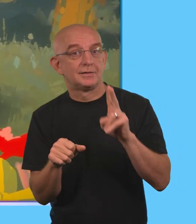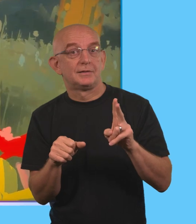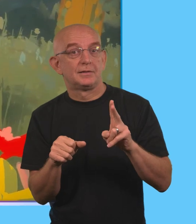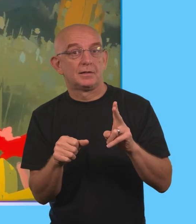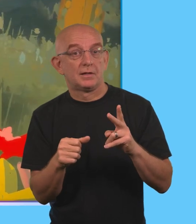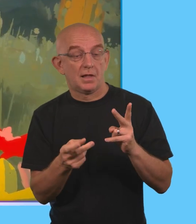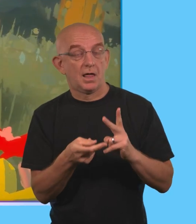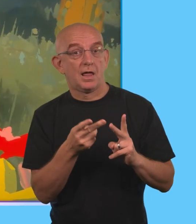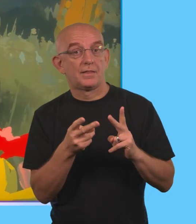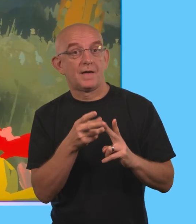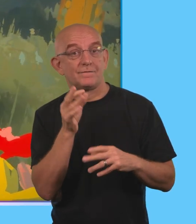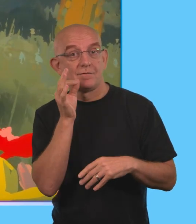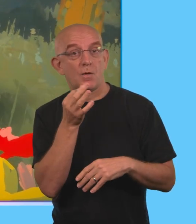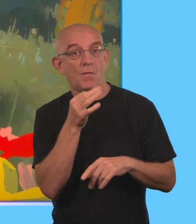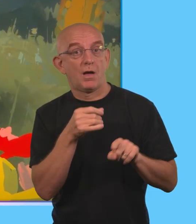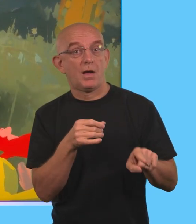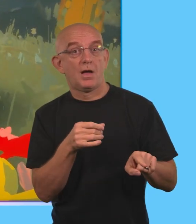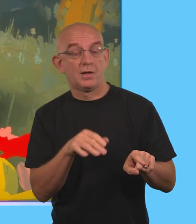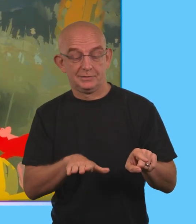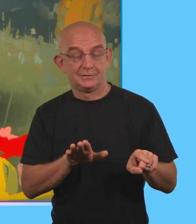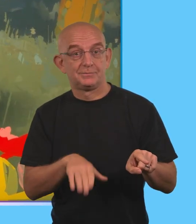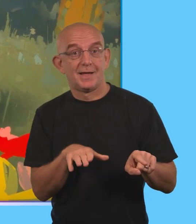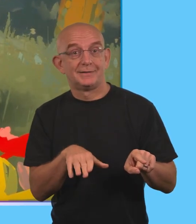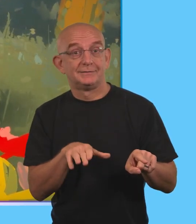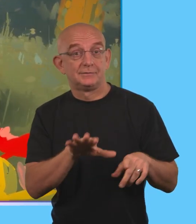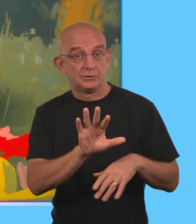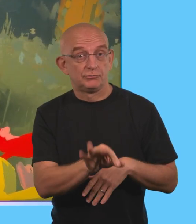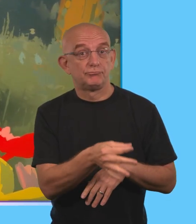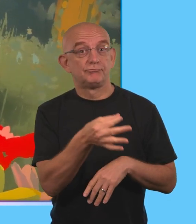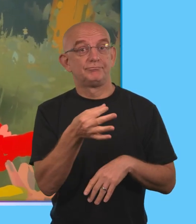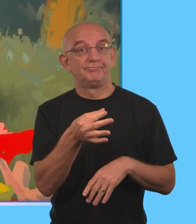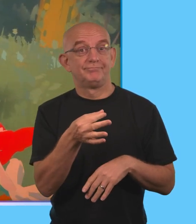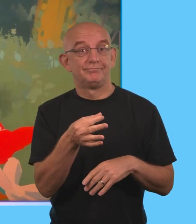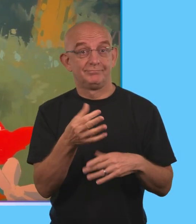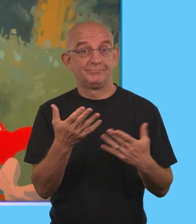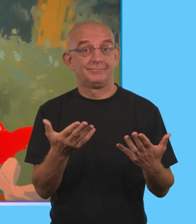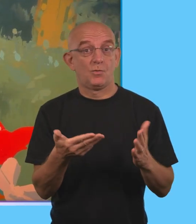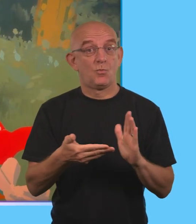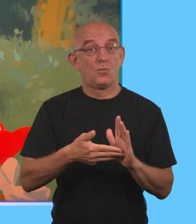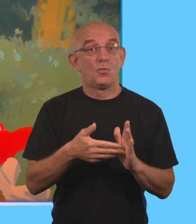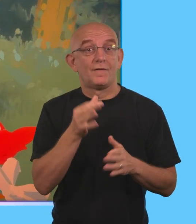You are now standing by a flower. Press space to pick it up. You've picked up another flower.